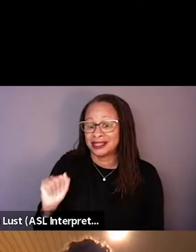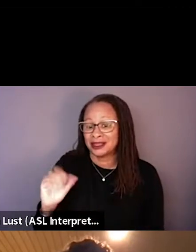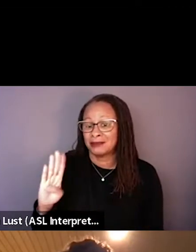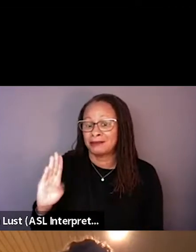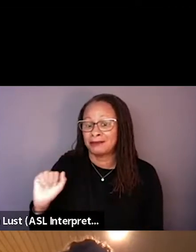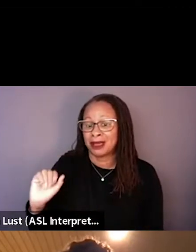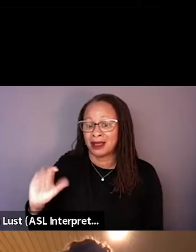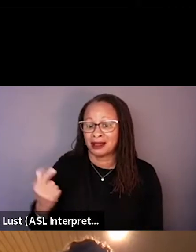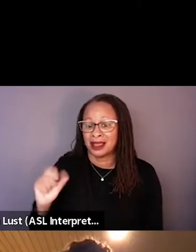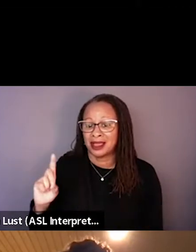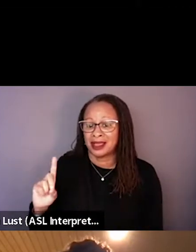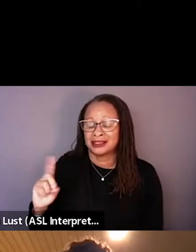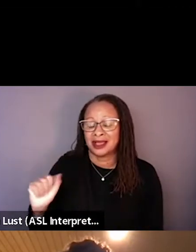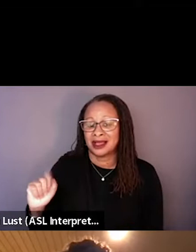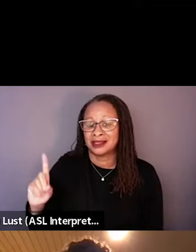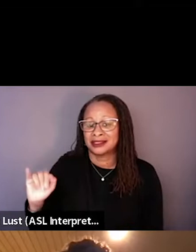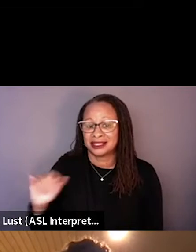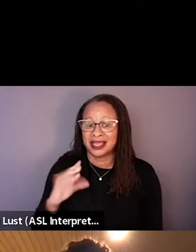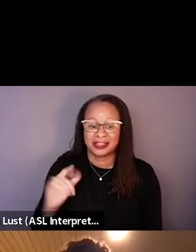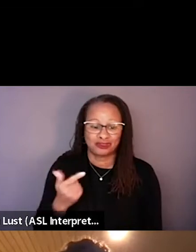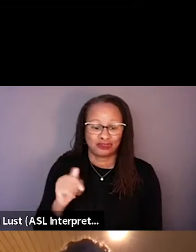Shery and Lilas excited to have a conversation with all of